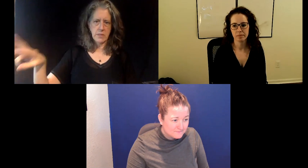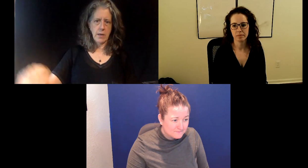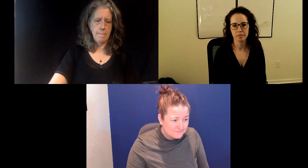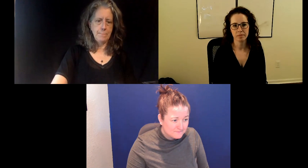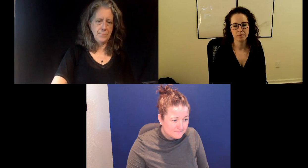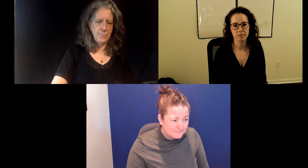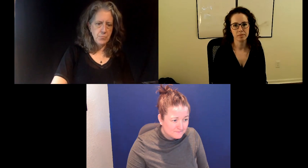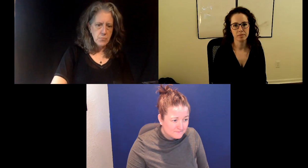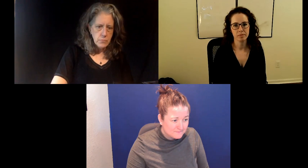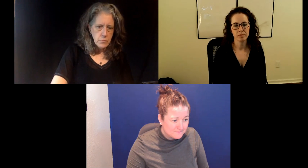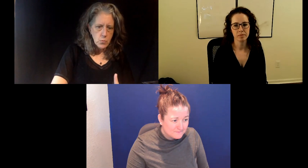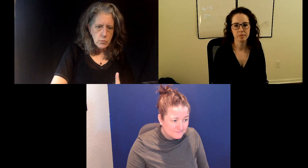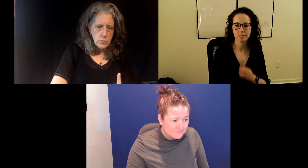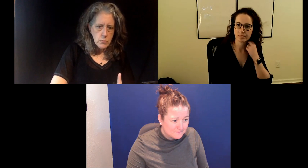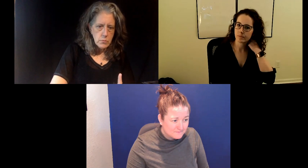there are various apps and websites also listed